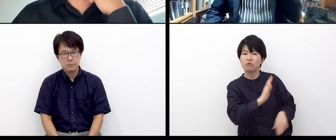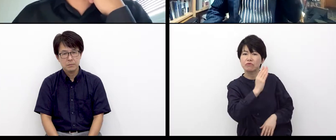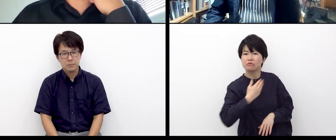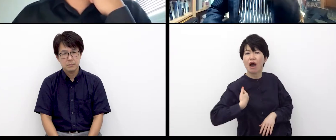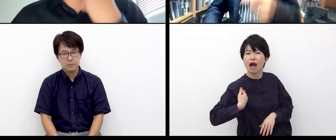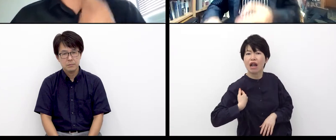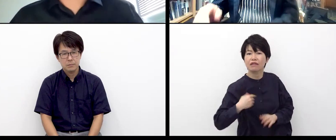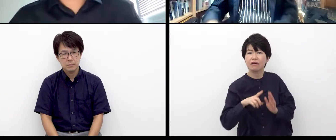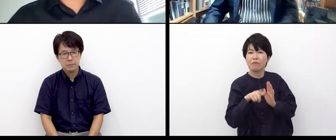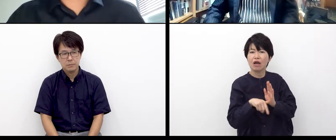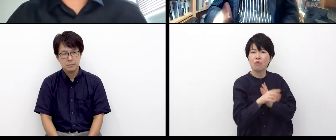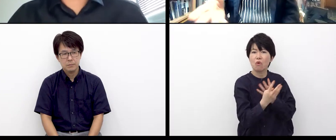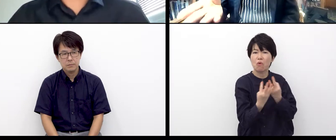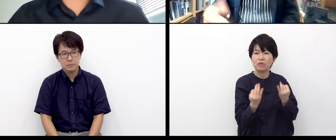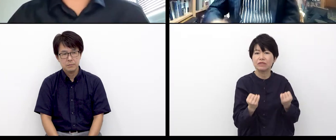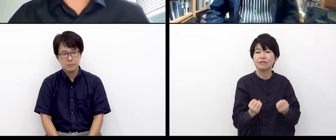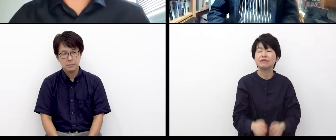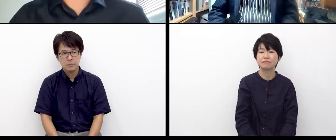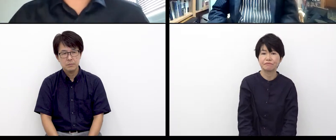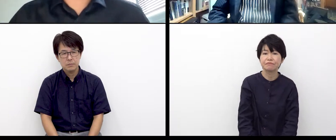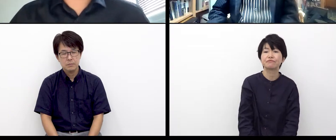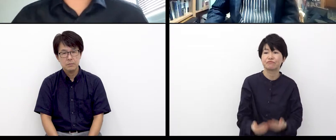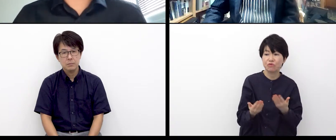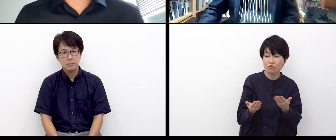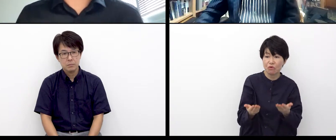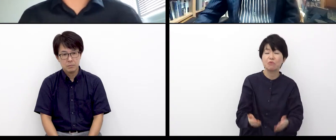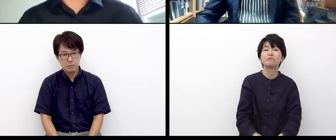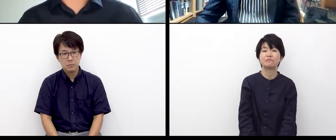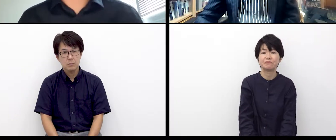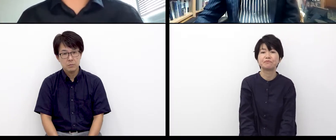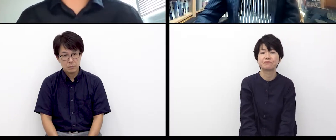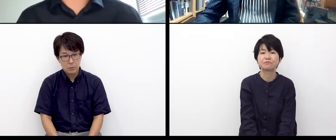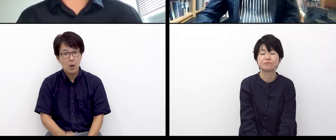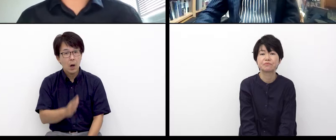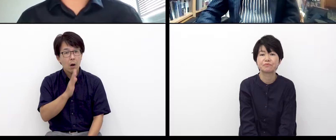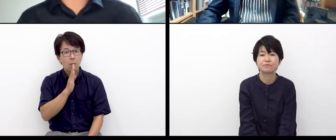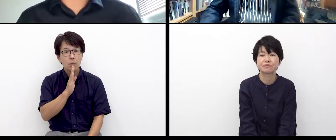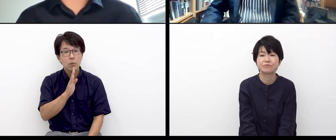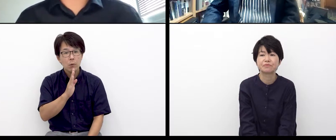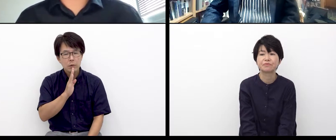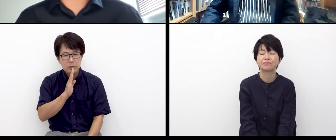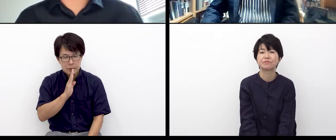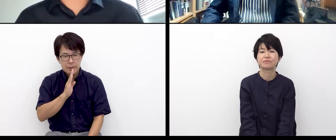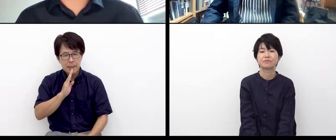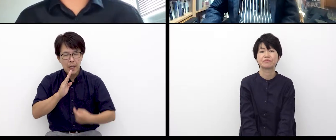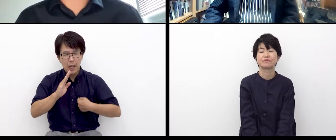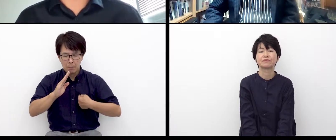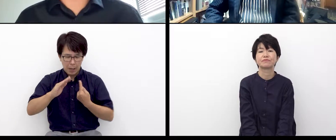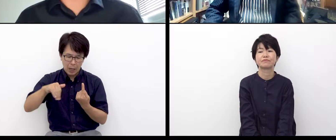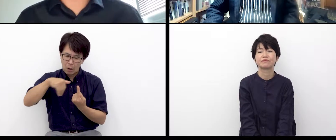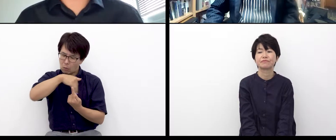They are really isolated,